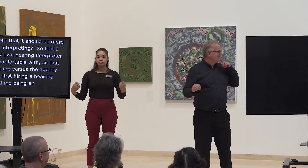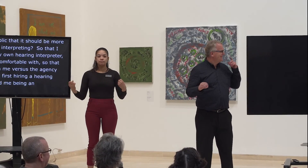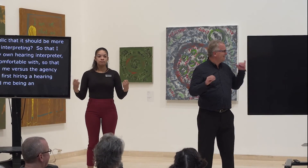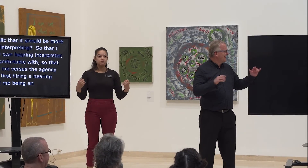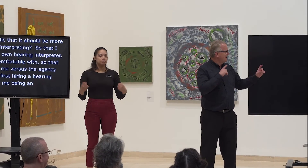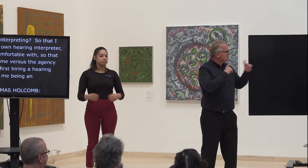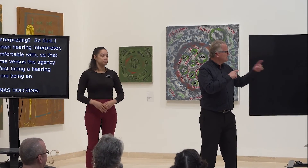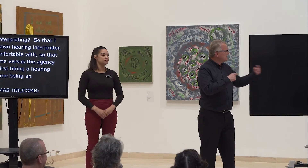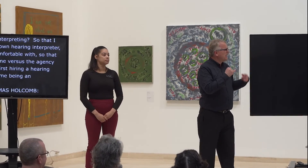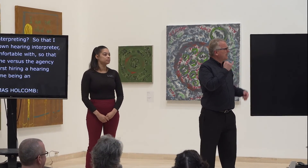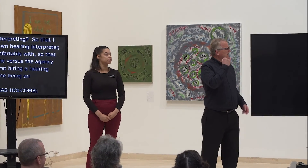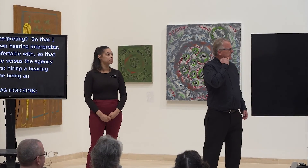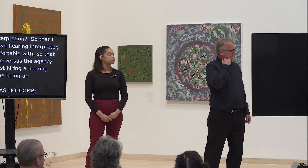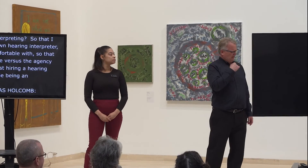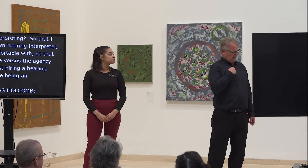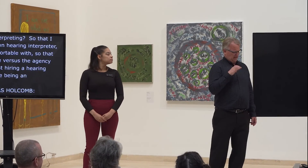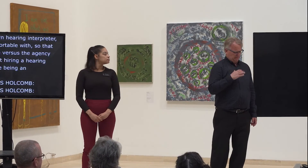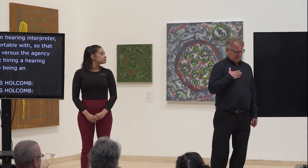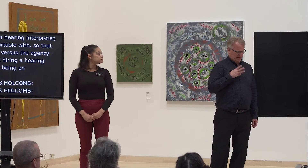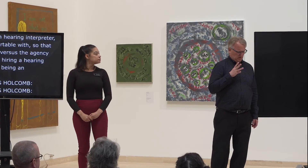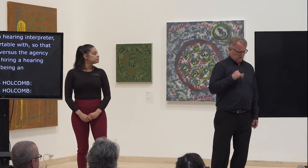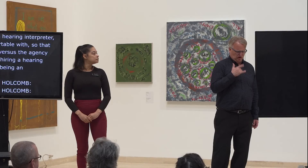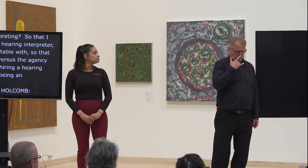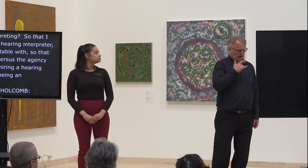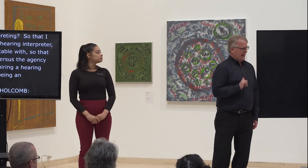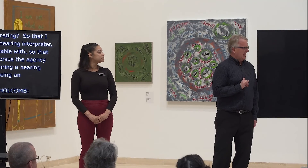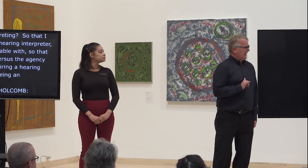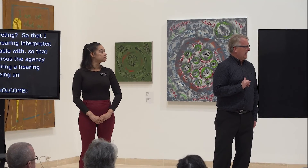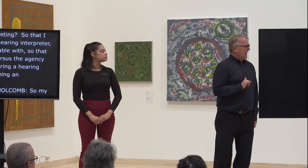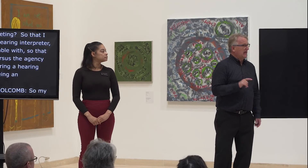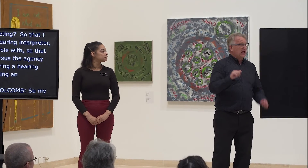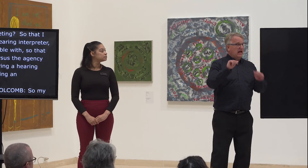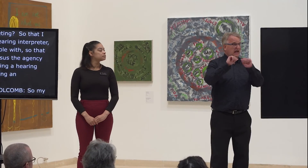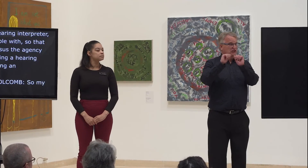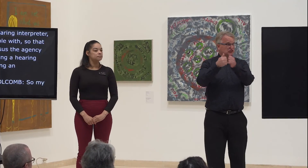So, I think it's that kind of conversation, right? What does my way look like?